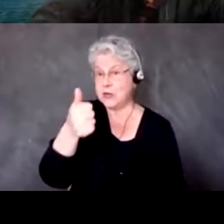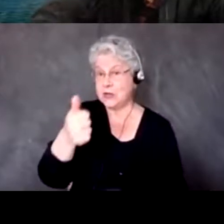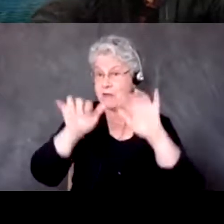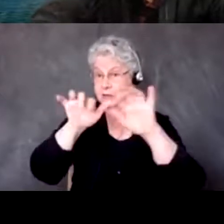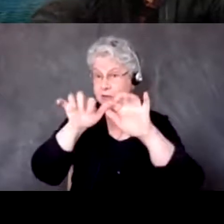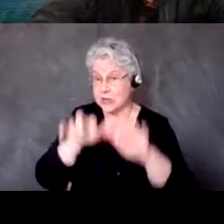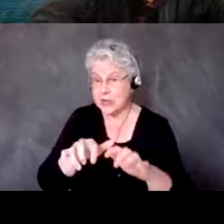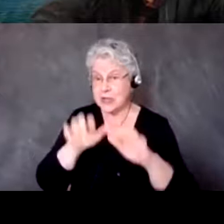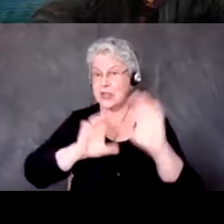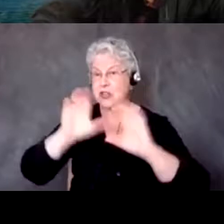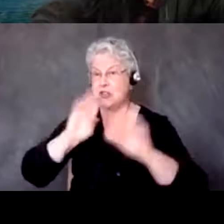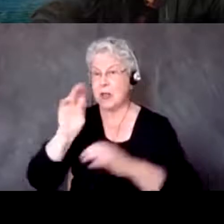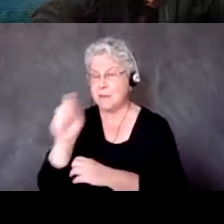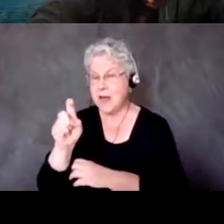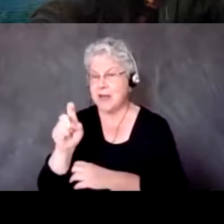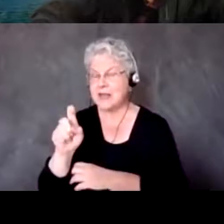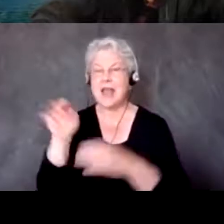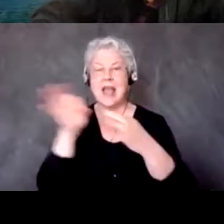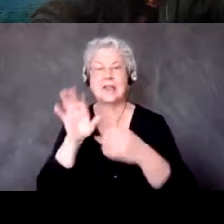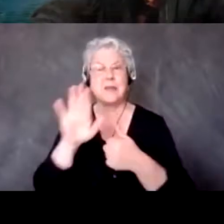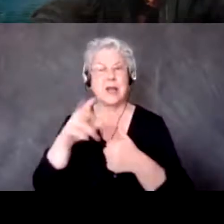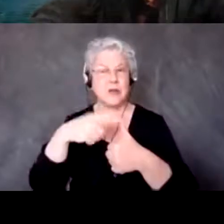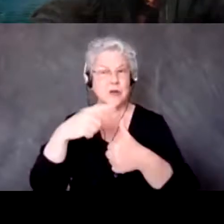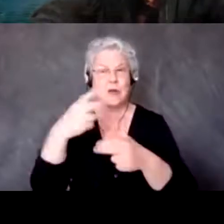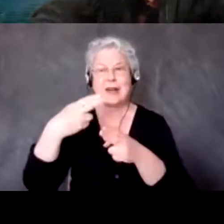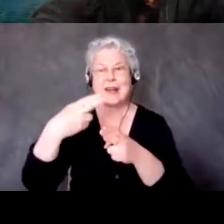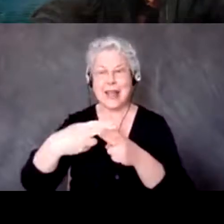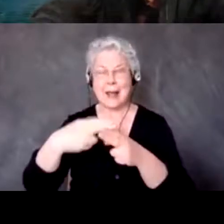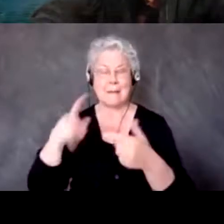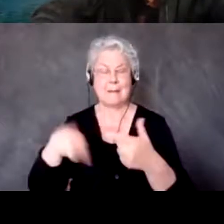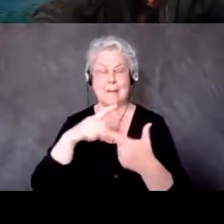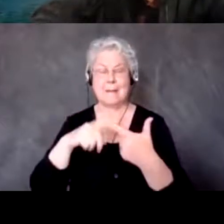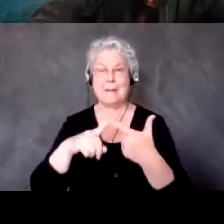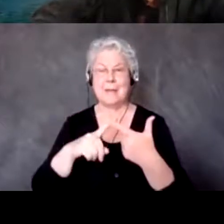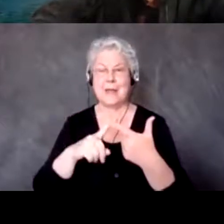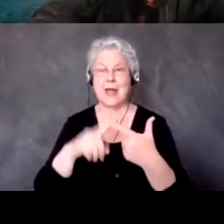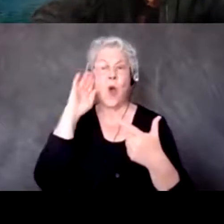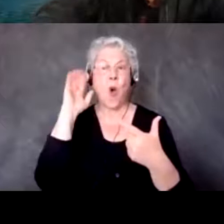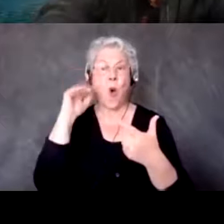and maybe say your name and what you're hoping to learn about from this session.